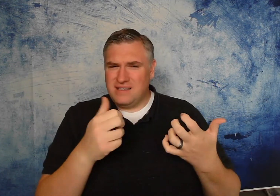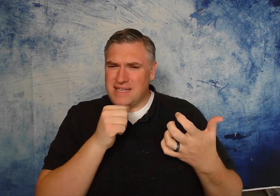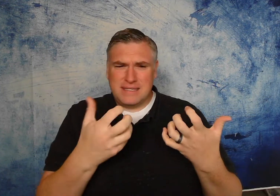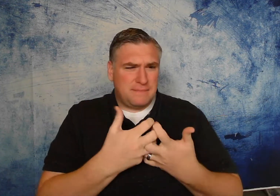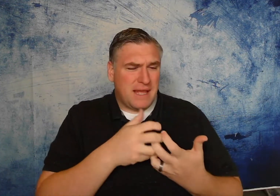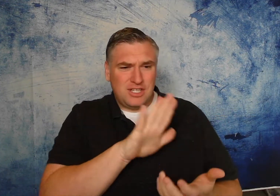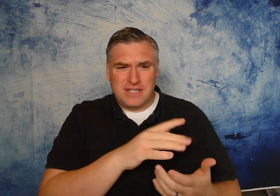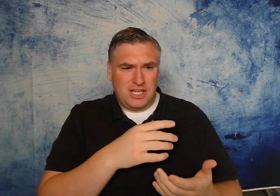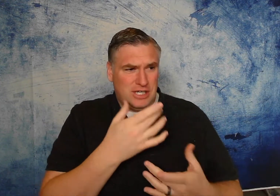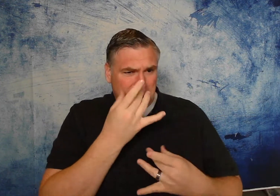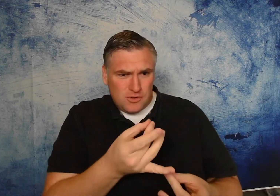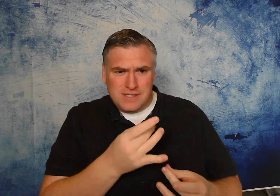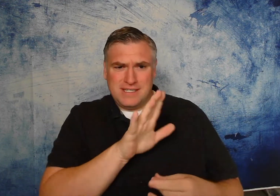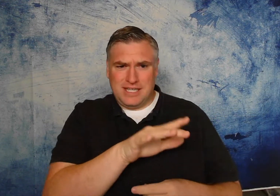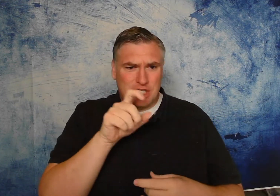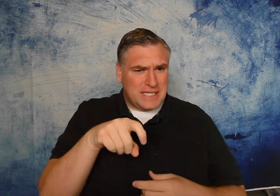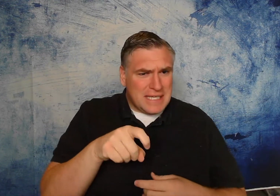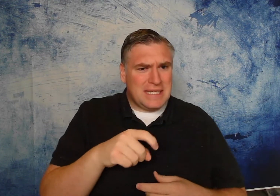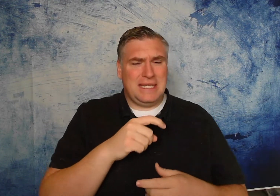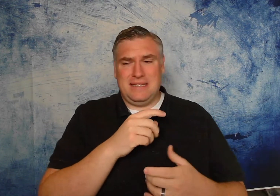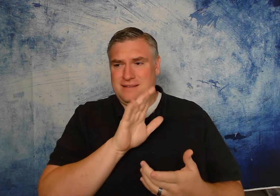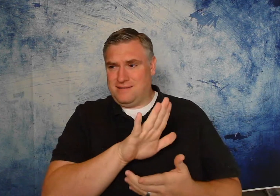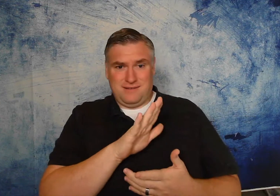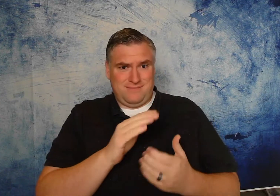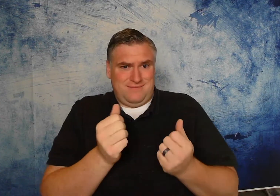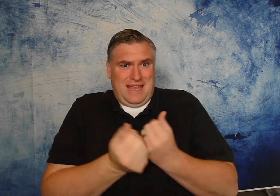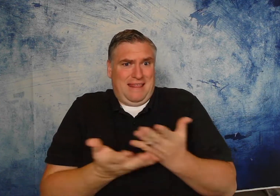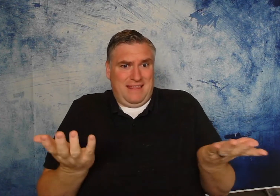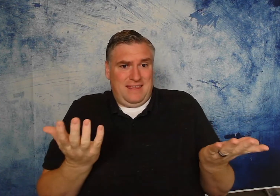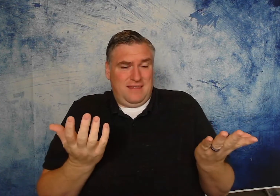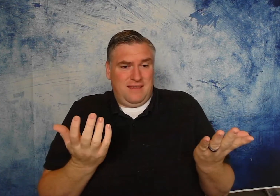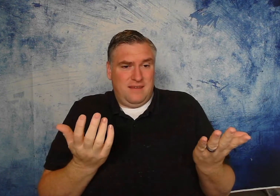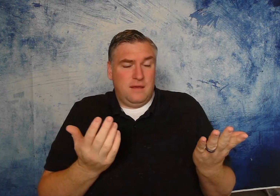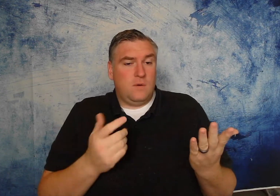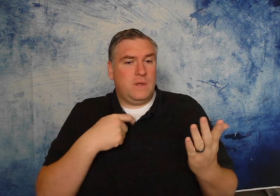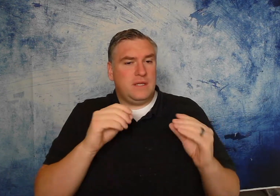and grab it, but it doesn't match their interests, their needs, their reading levels, anything!